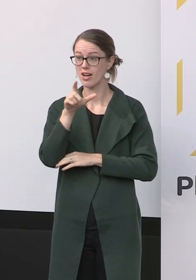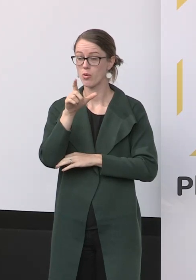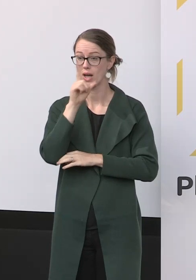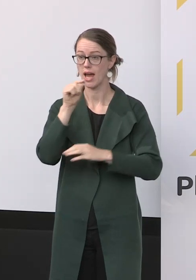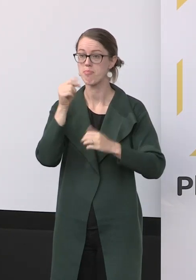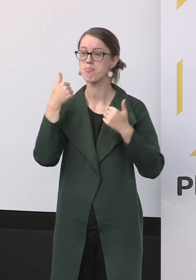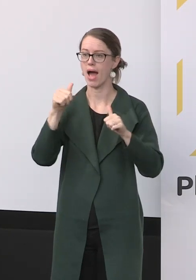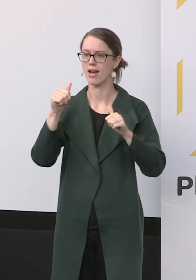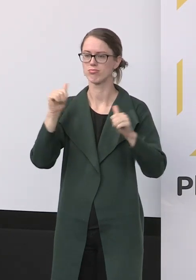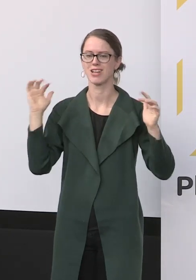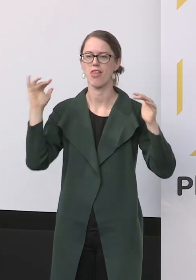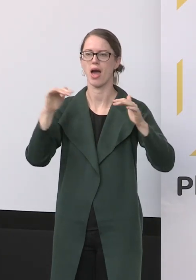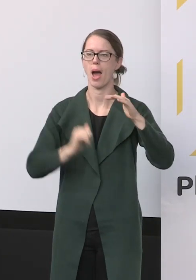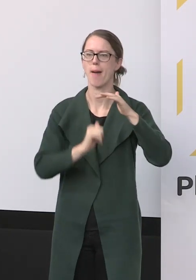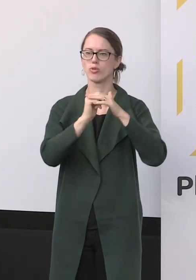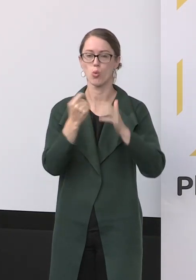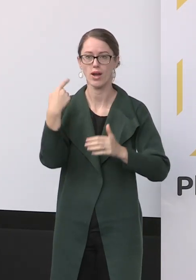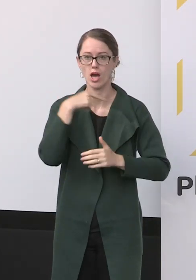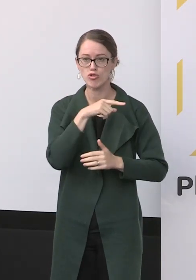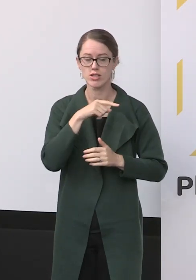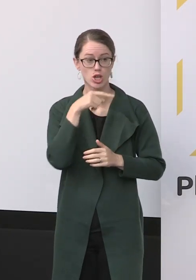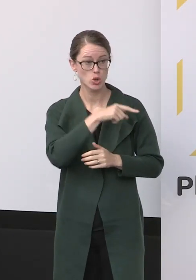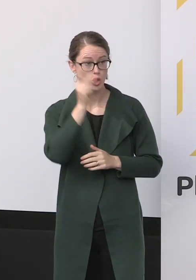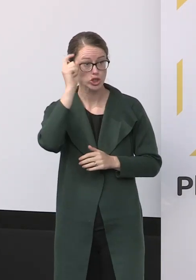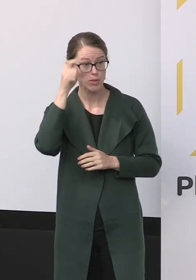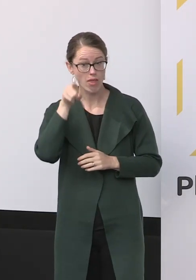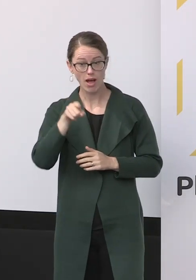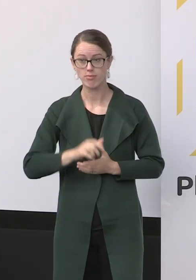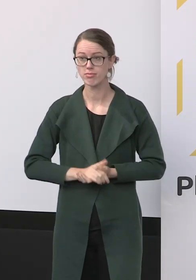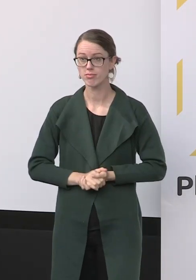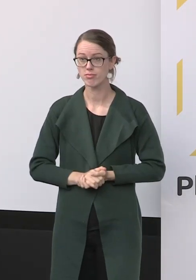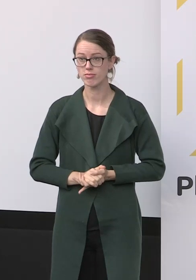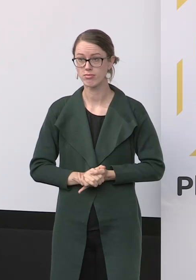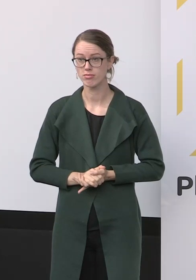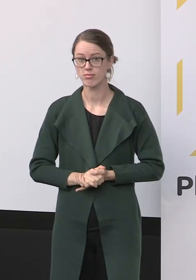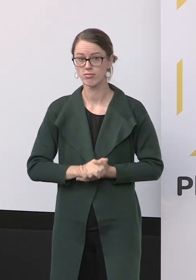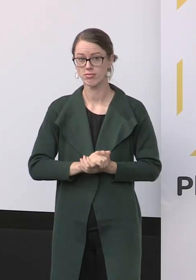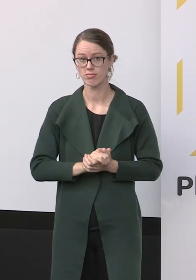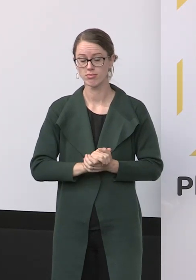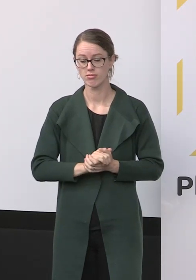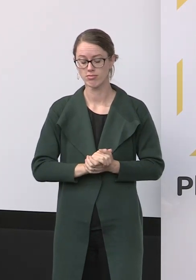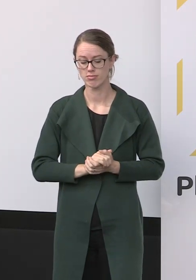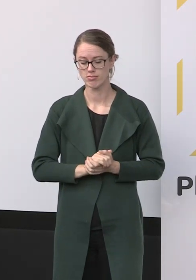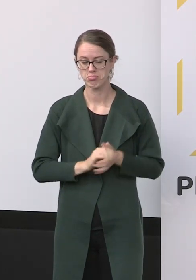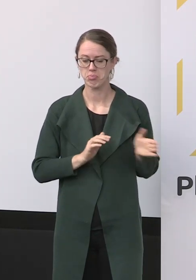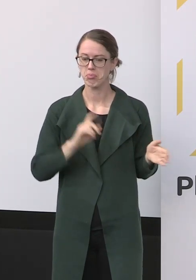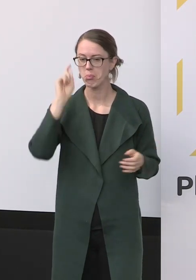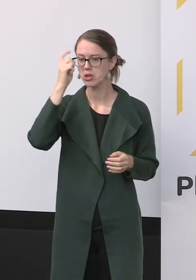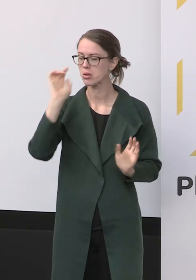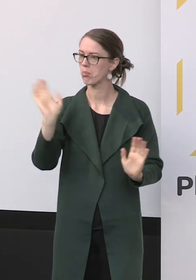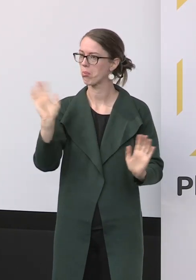OK. We can check that. Tomorrow, the country can